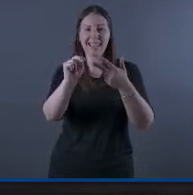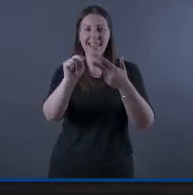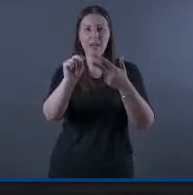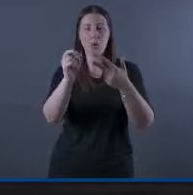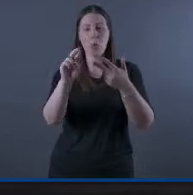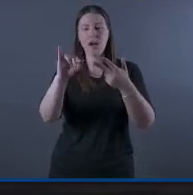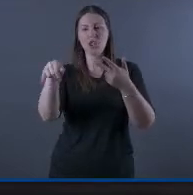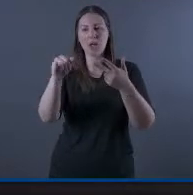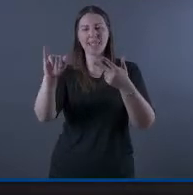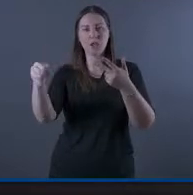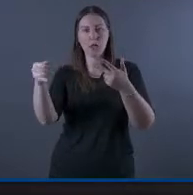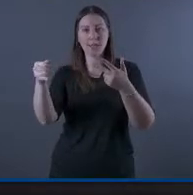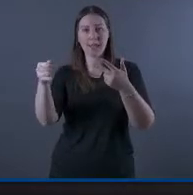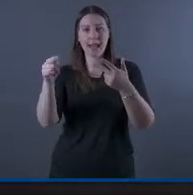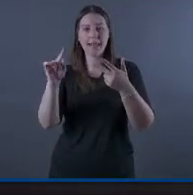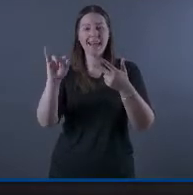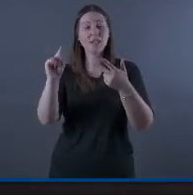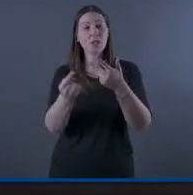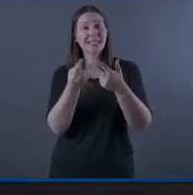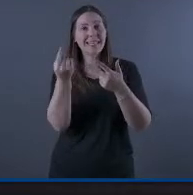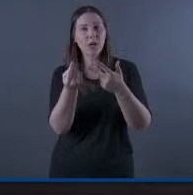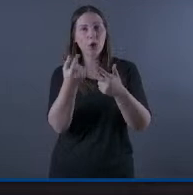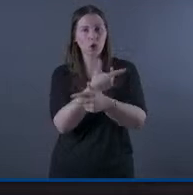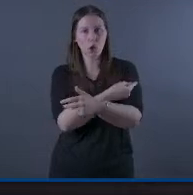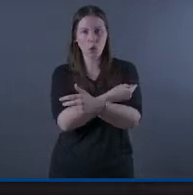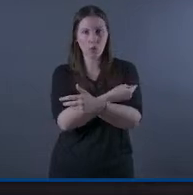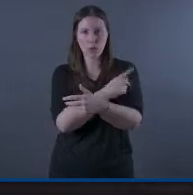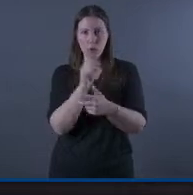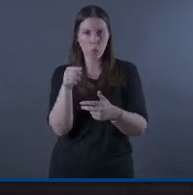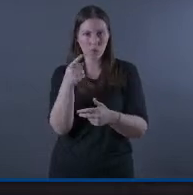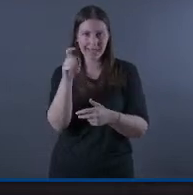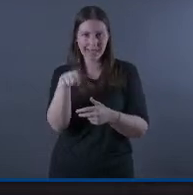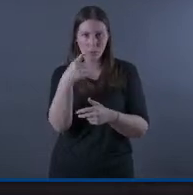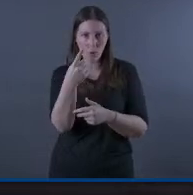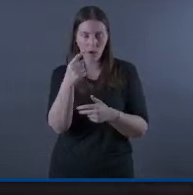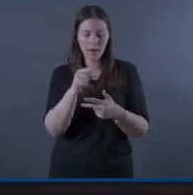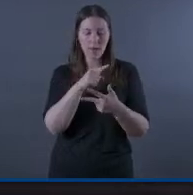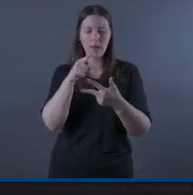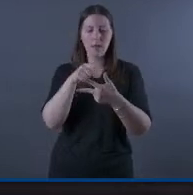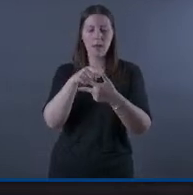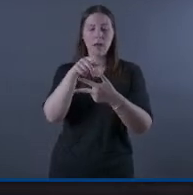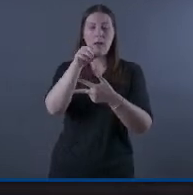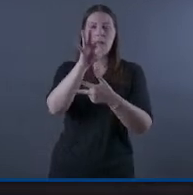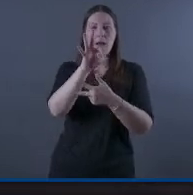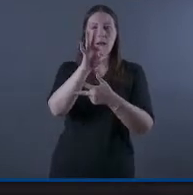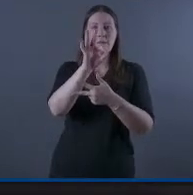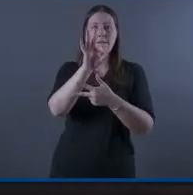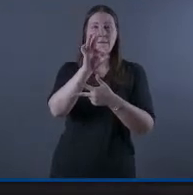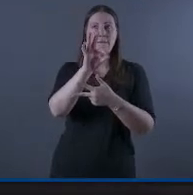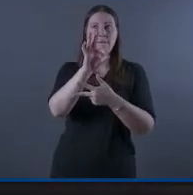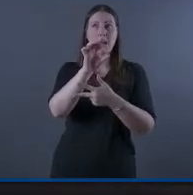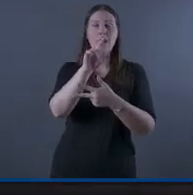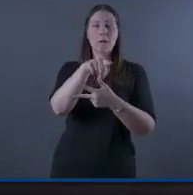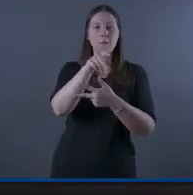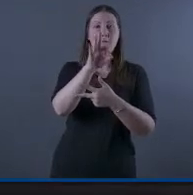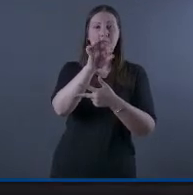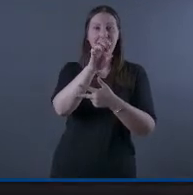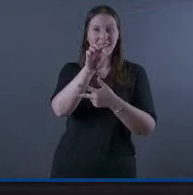So there's no second dose needed on that one. The other two are the Pfizer and Moderna vaccines and they have different intervals for the second dose.